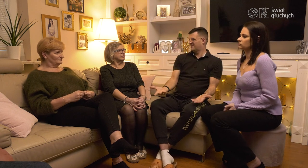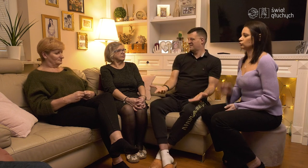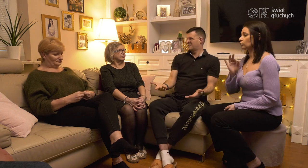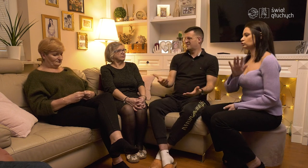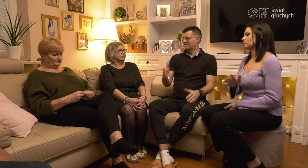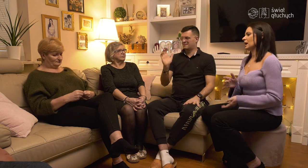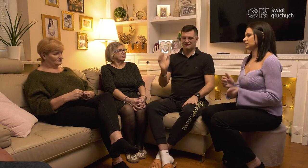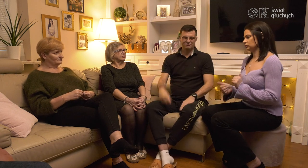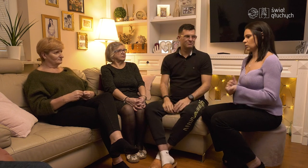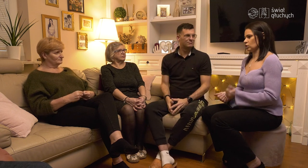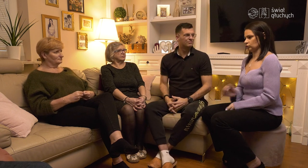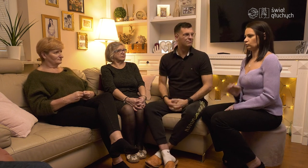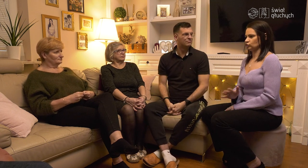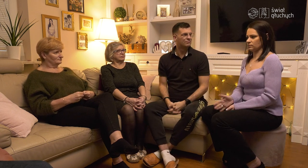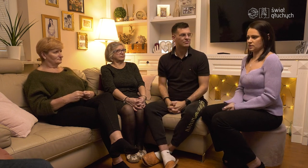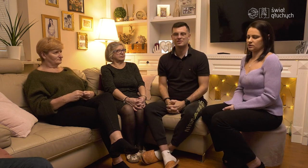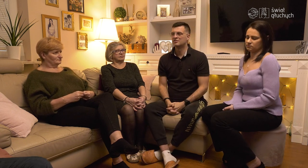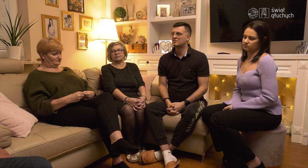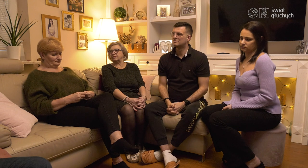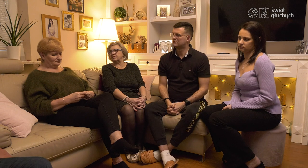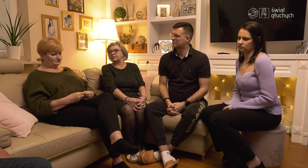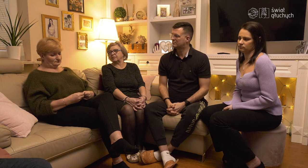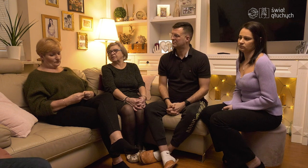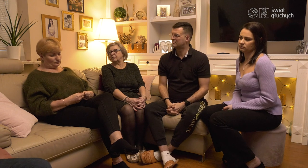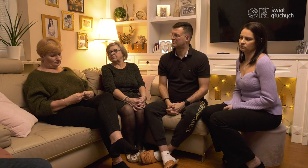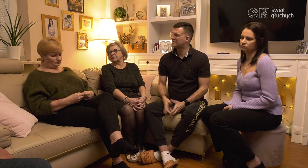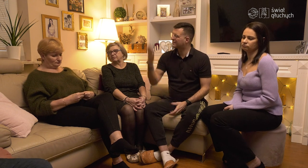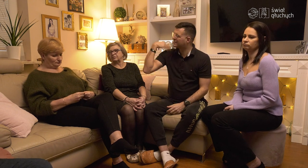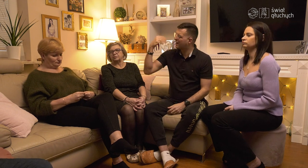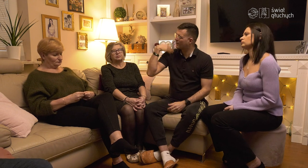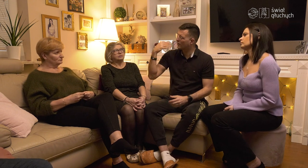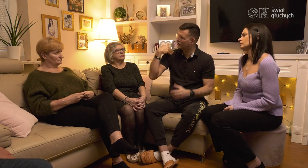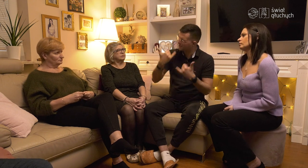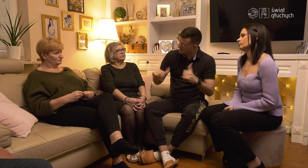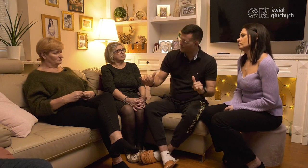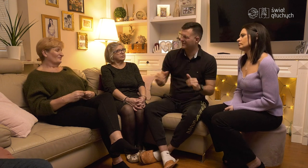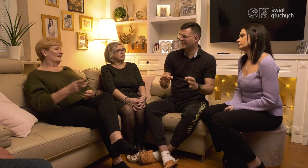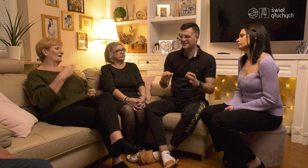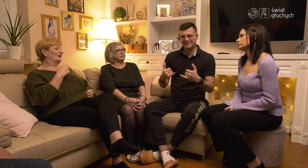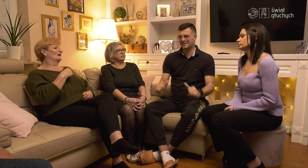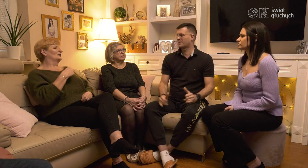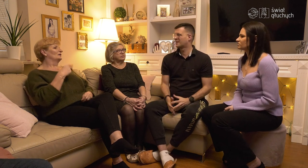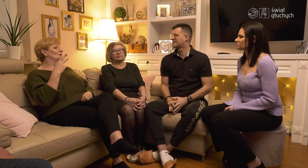[Monika]: Yes, it's good that he has sports. [Rafał]: There used to be different times, now it's different.